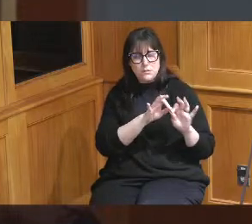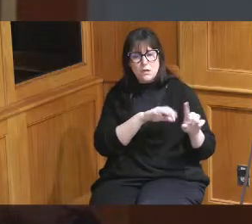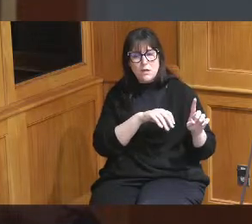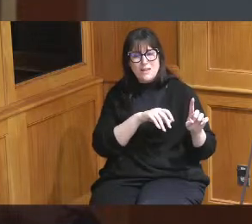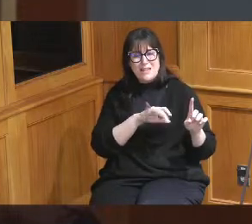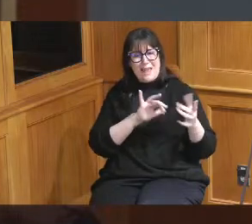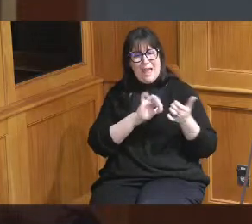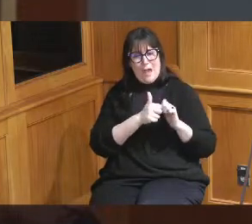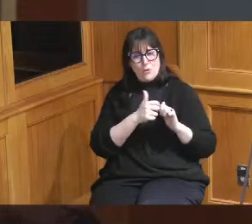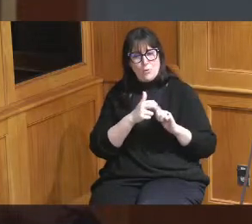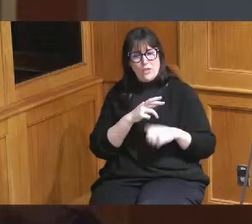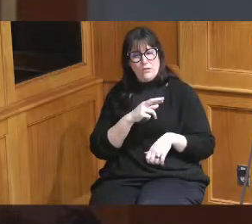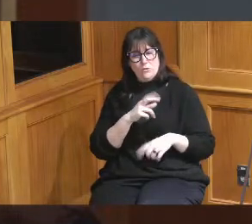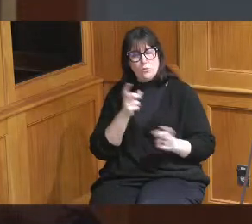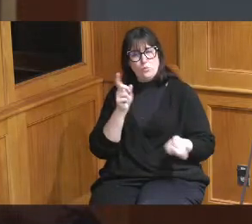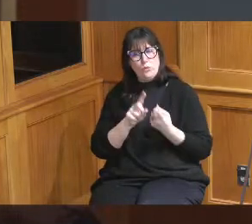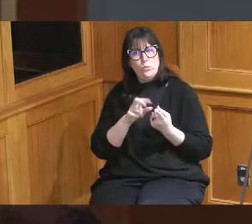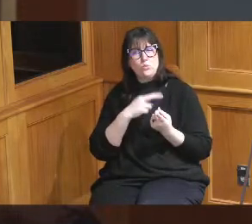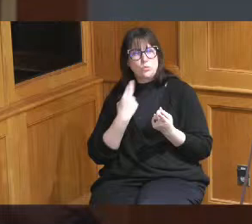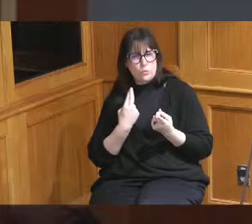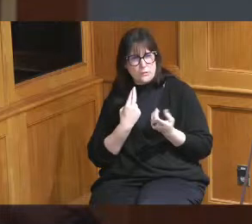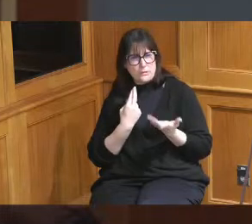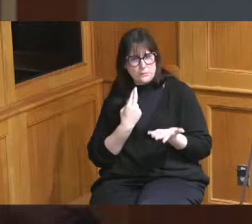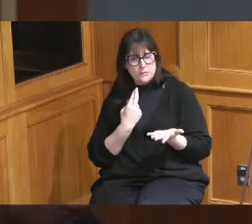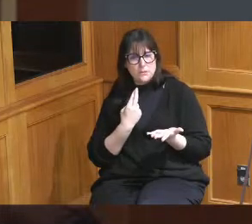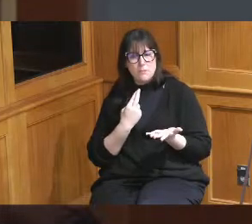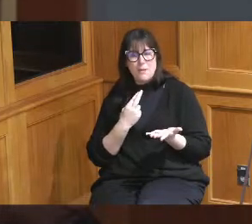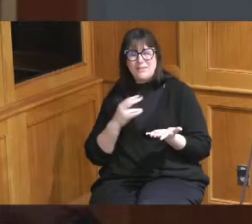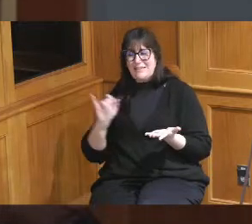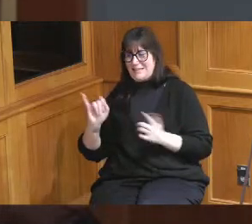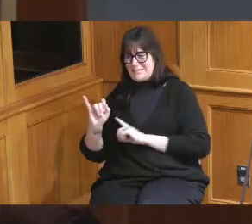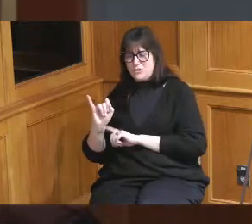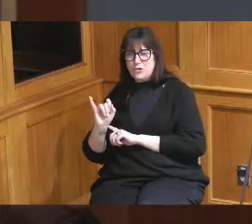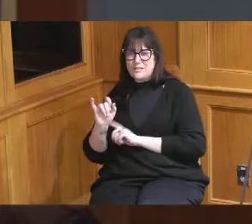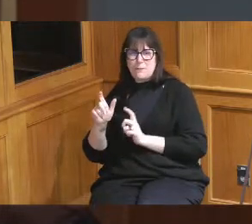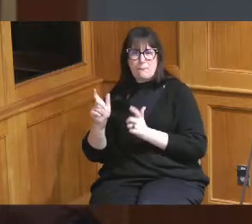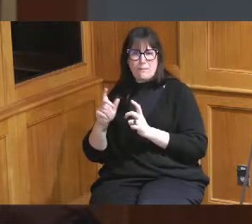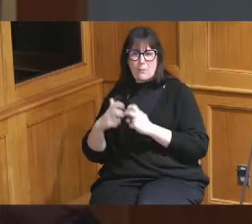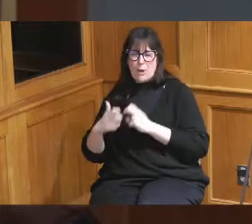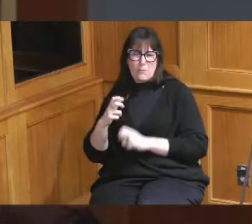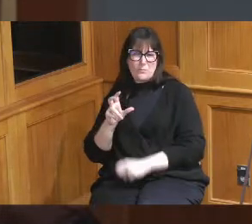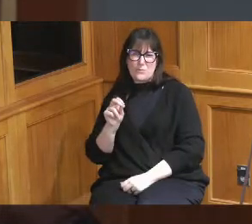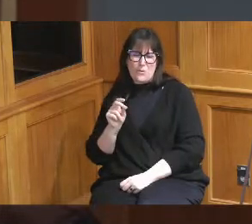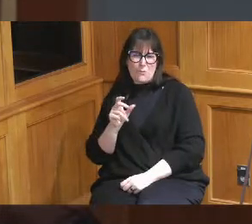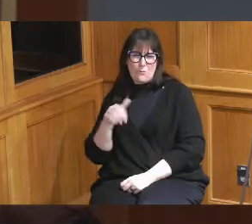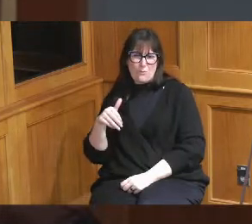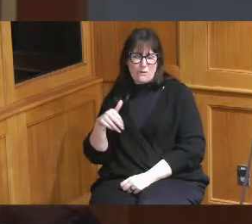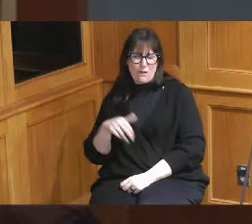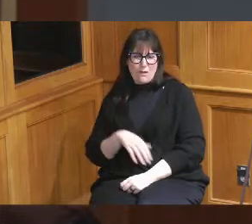insurance I don't think there's any huge issue the challenge with General Insurance is oftentimes the